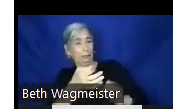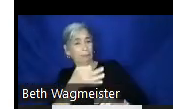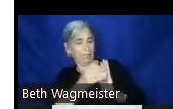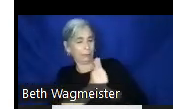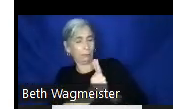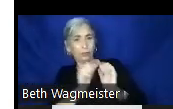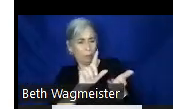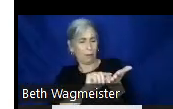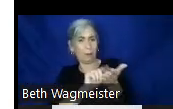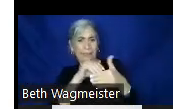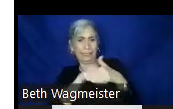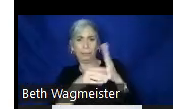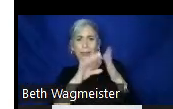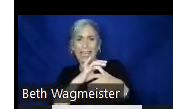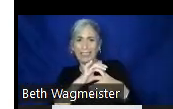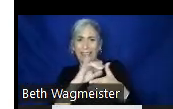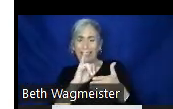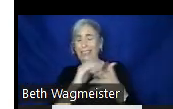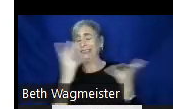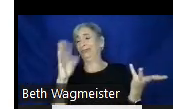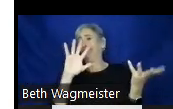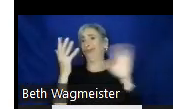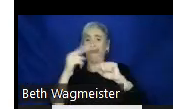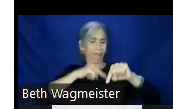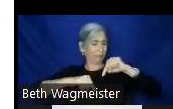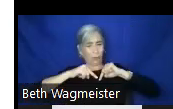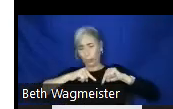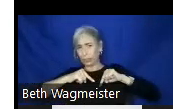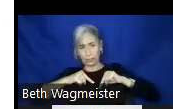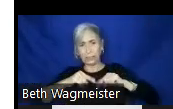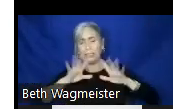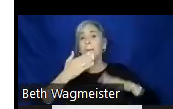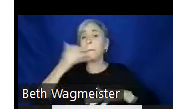accessible content, that is little bit working backwards. It is better if the content management